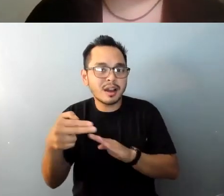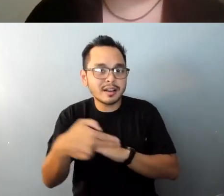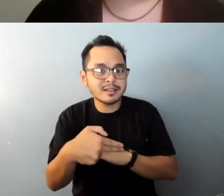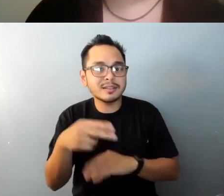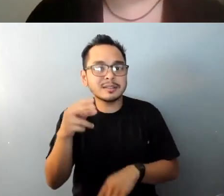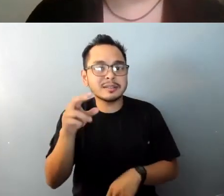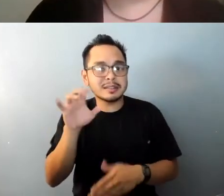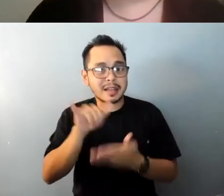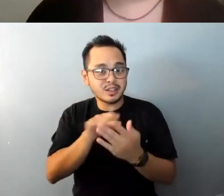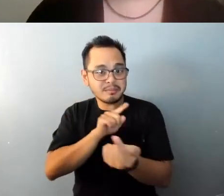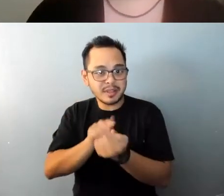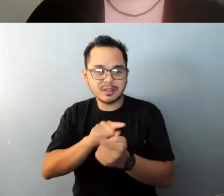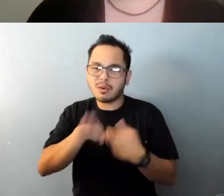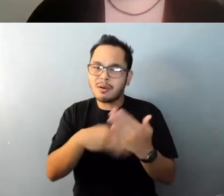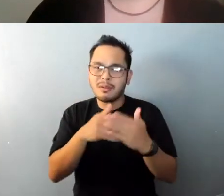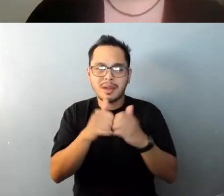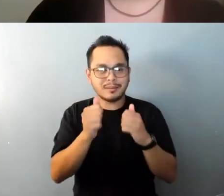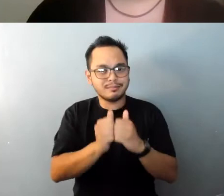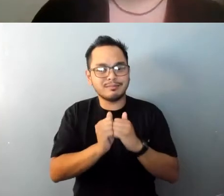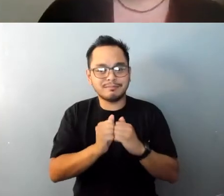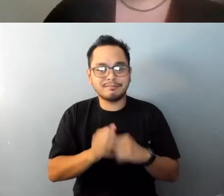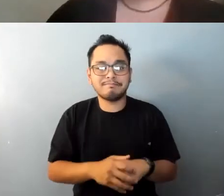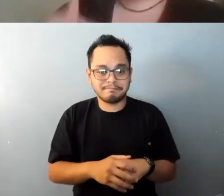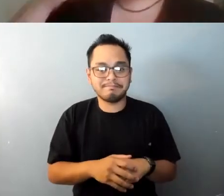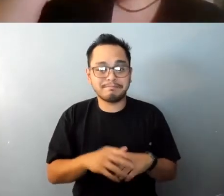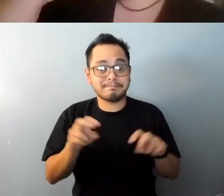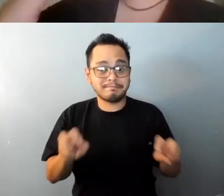Right, because later becomes a very good opportunity